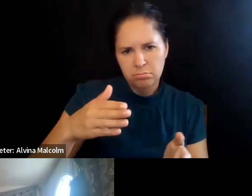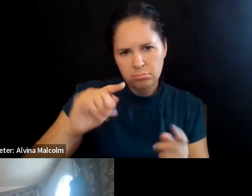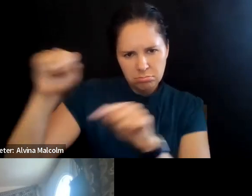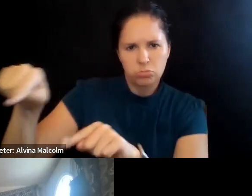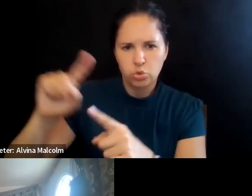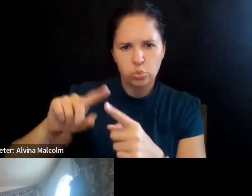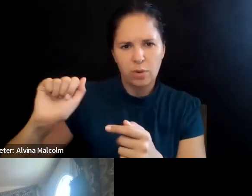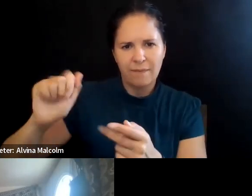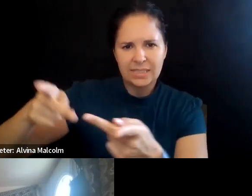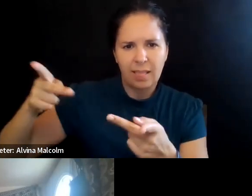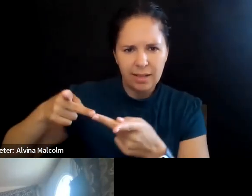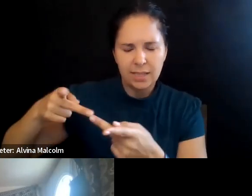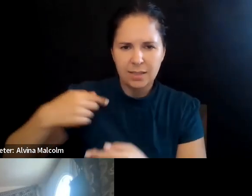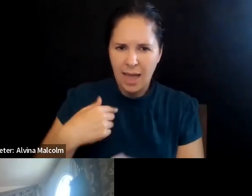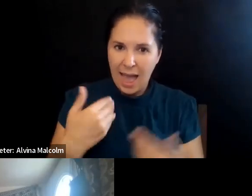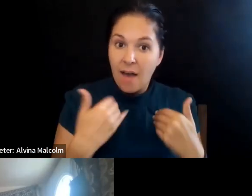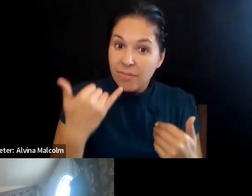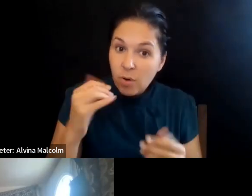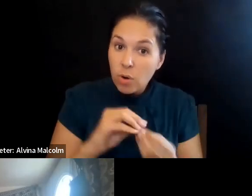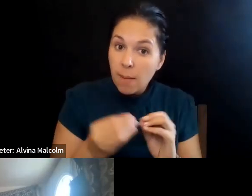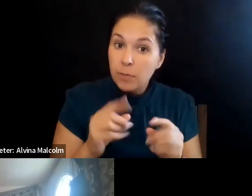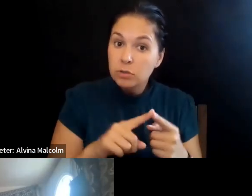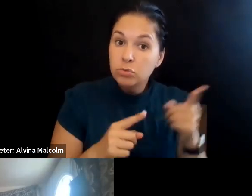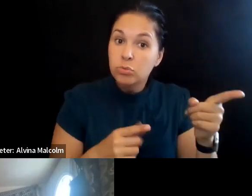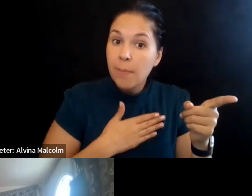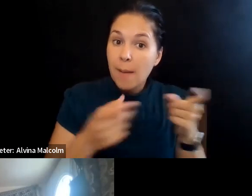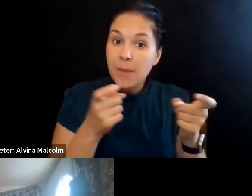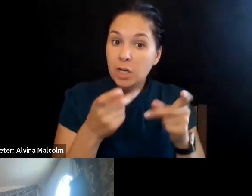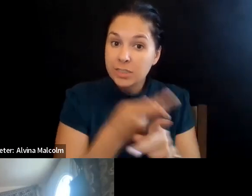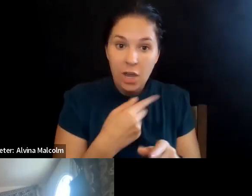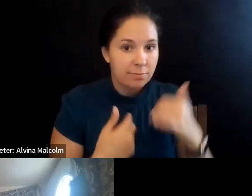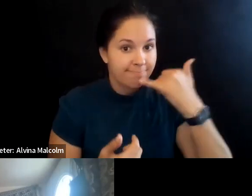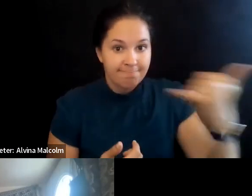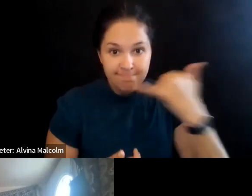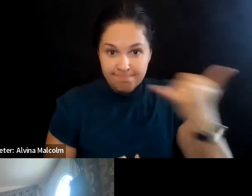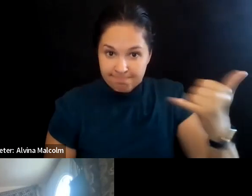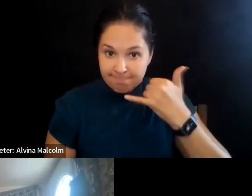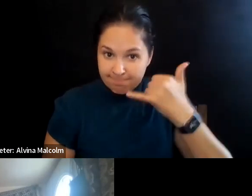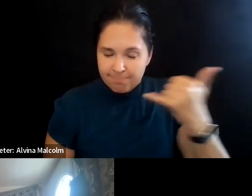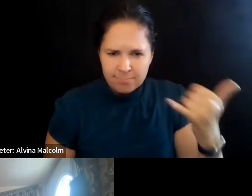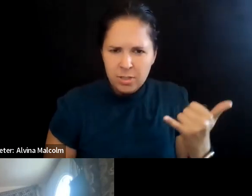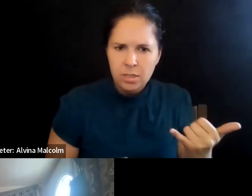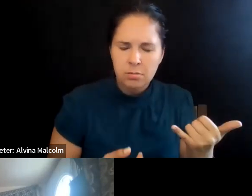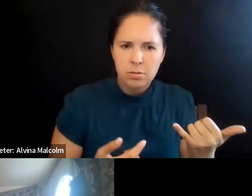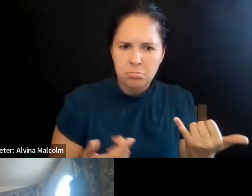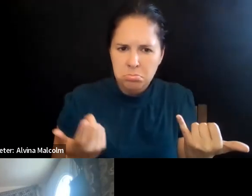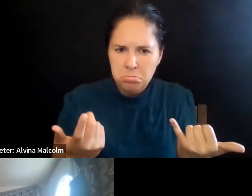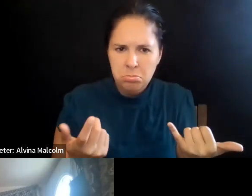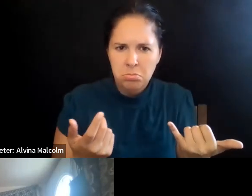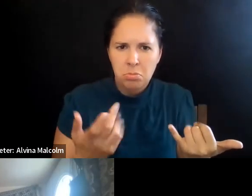COVID, I was hospitalized due to an emergency with a UTI. They wanted to discharge me to a facility. I had the